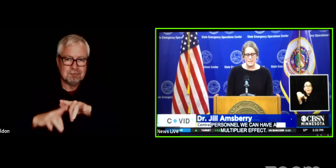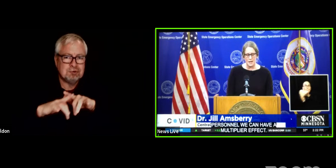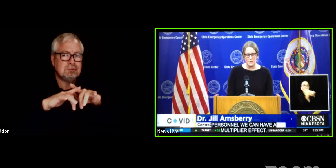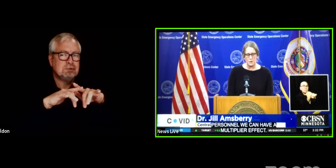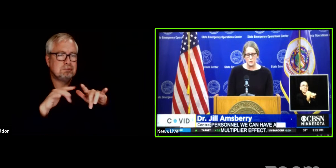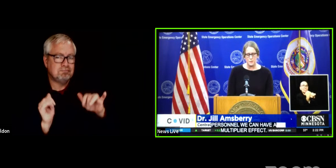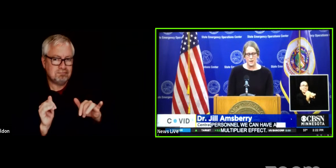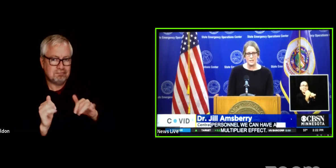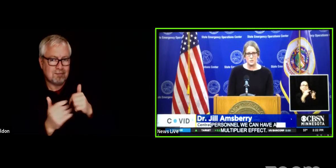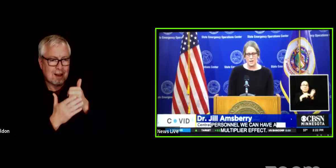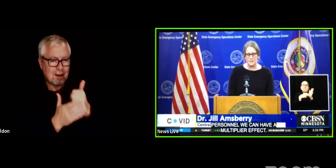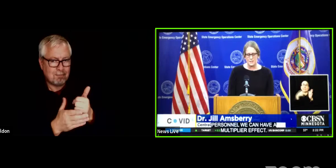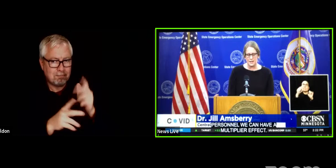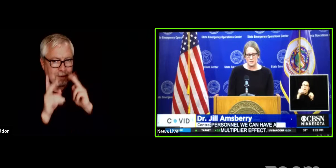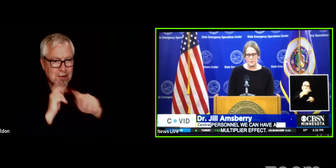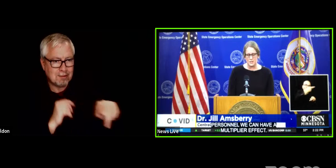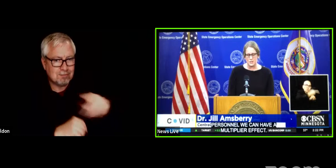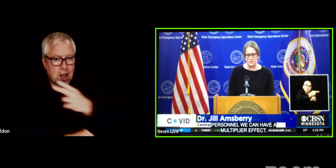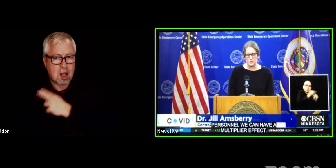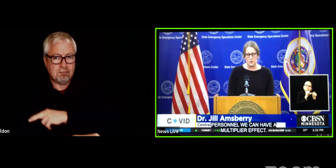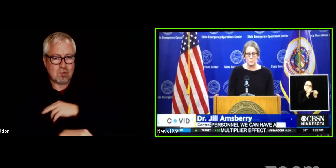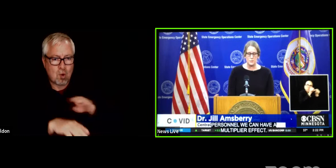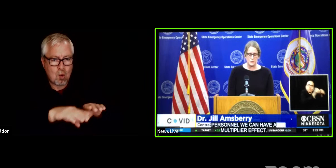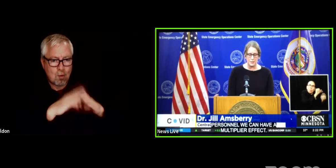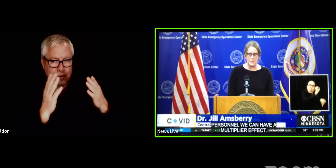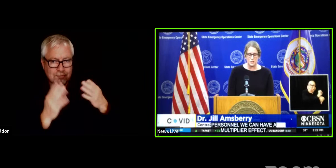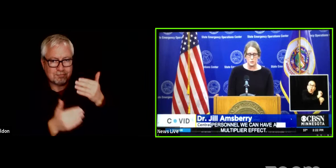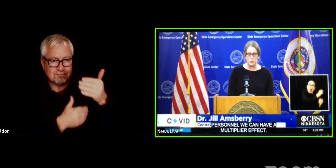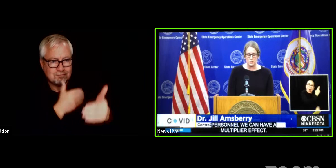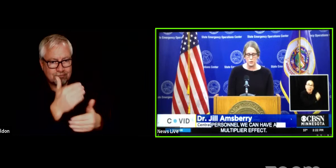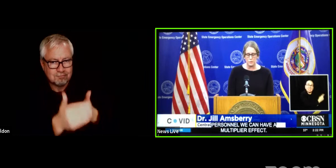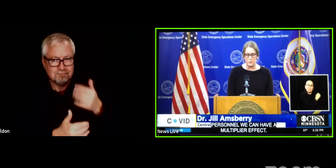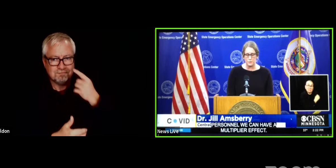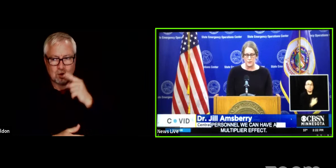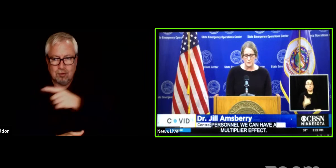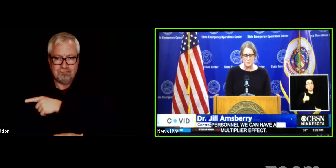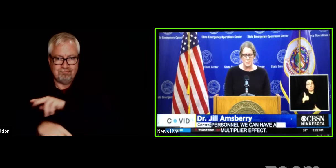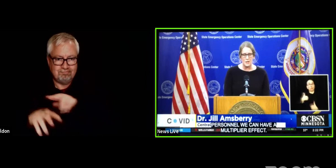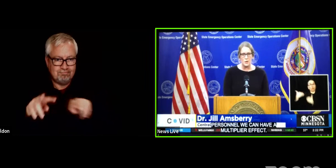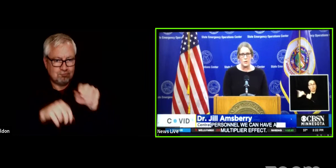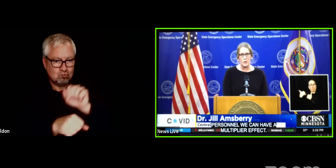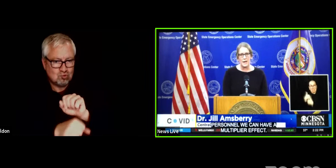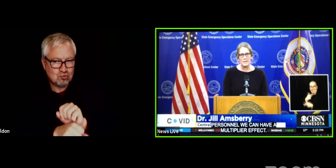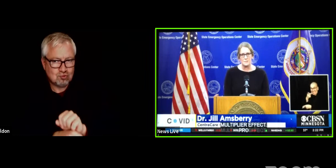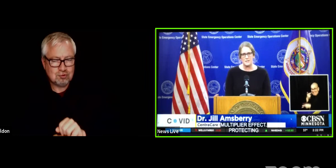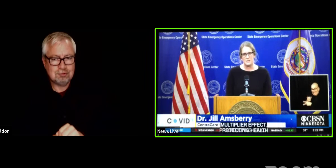FOCUSING ON THOSE PROVIDING DIRECT CARE TO PATIENTS WITH COVID FIRST, WE ARE MAXIMIZING